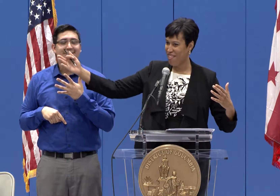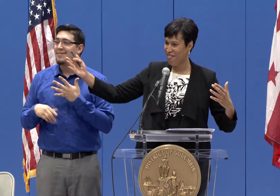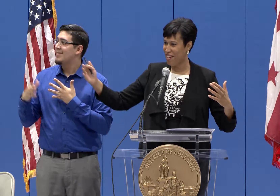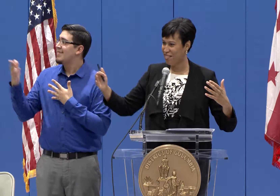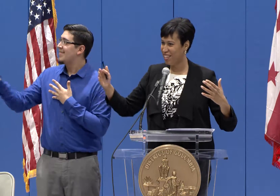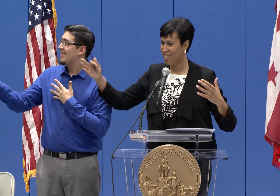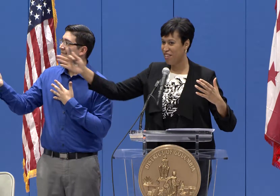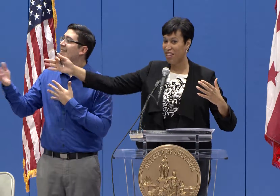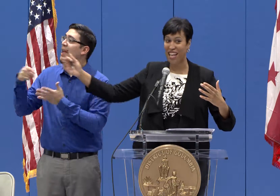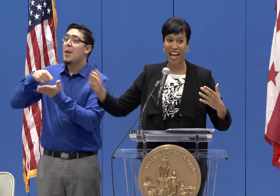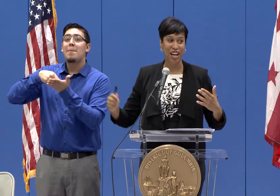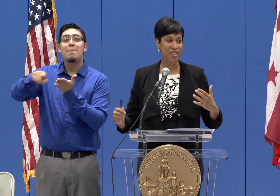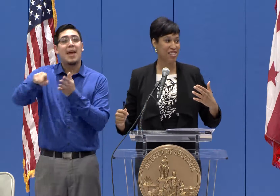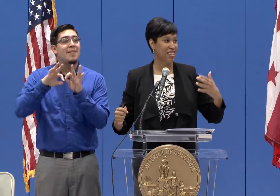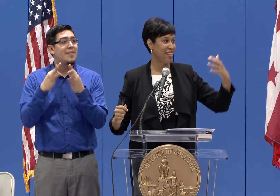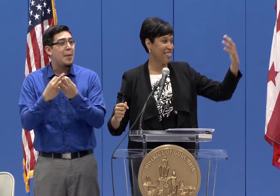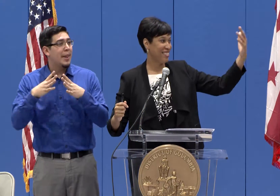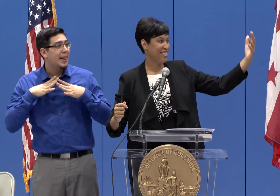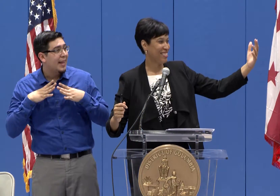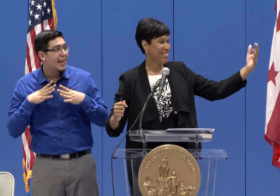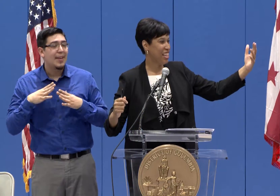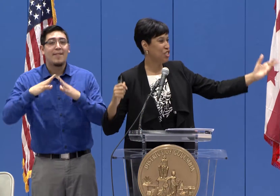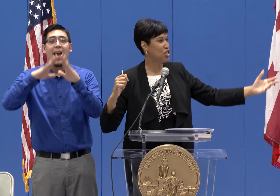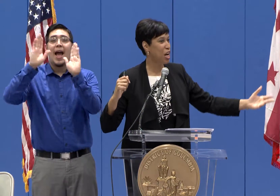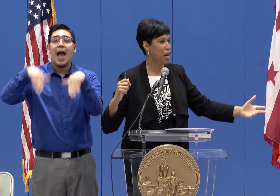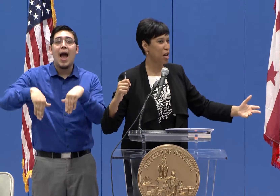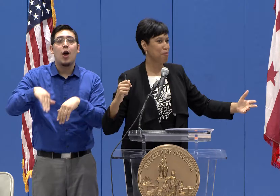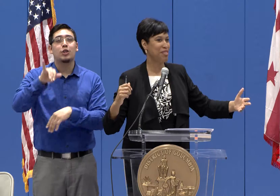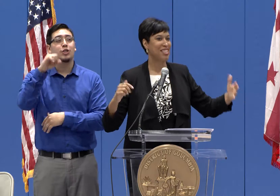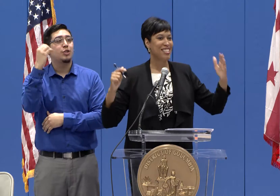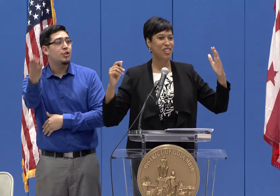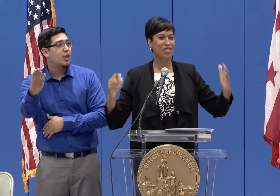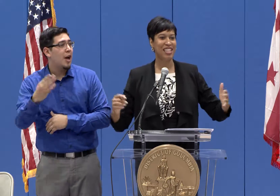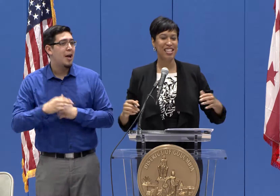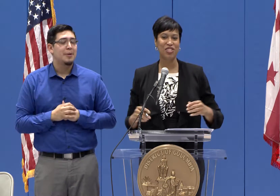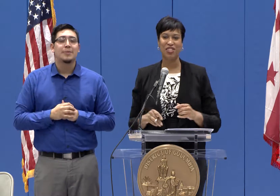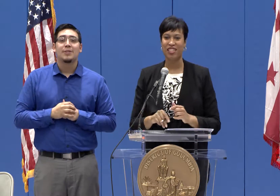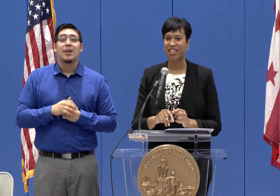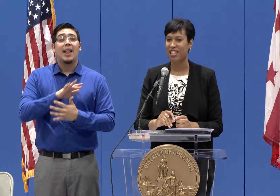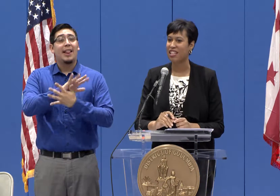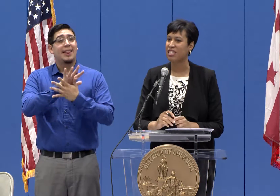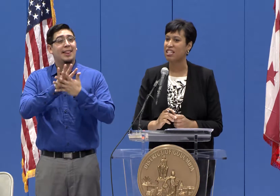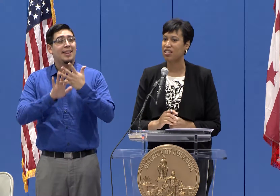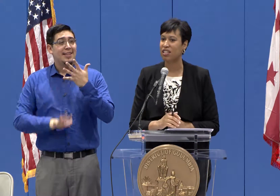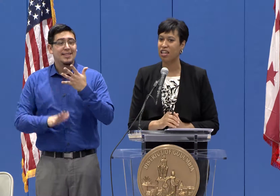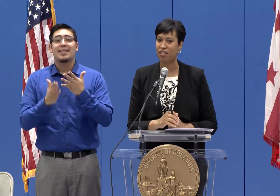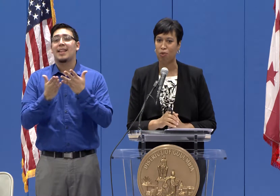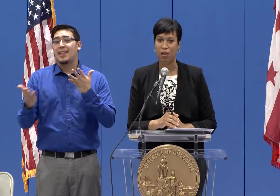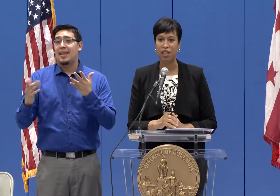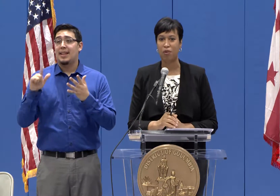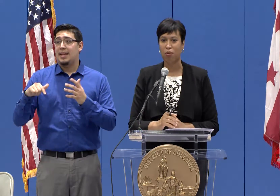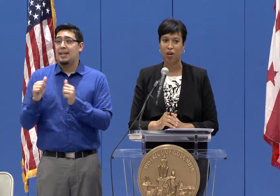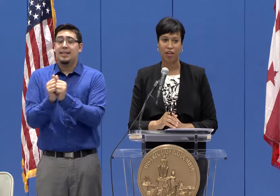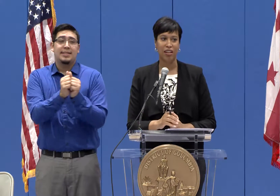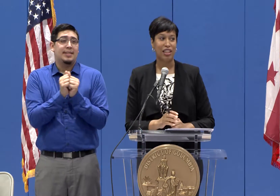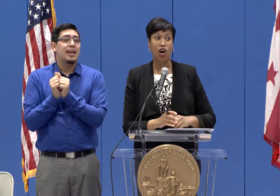PAID FAMILY LEAVE AND HOUSING AND JOBS. SO THESE ARE THE THINGS THAT TOGETHER WE CAN WORK.